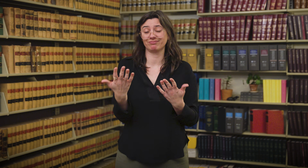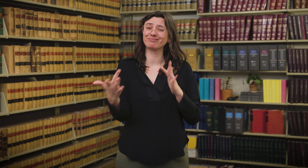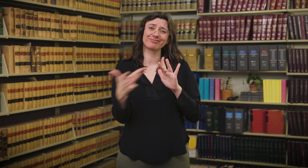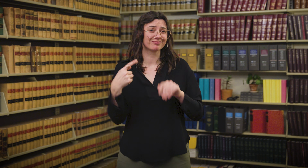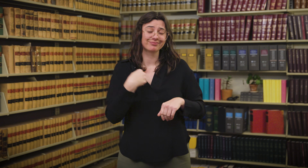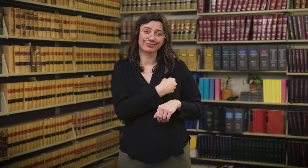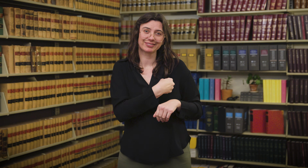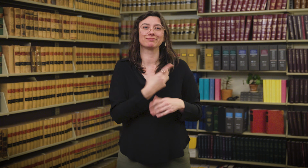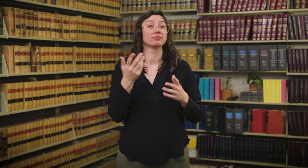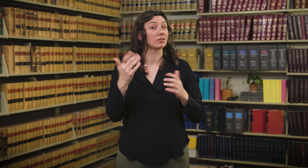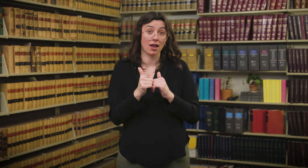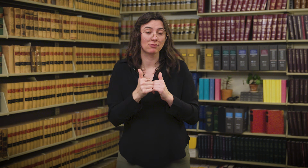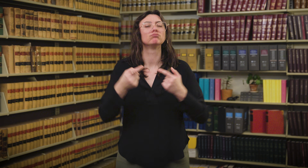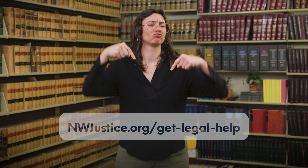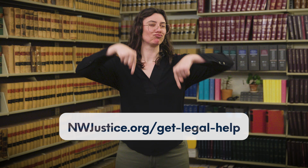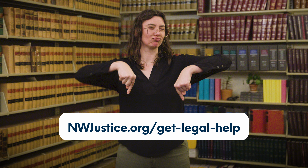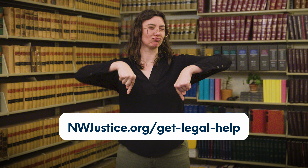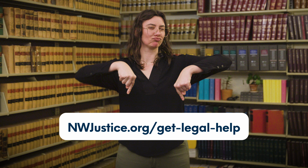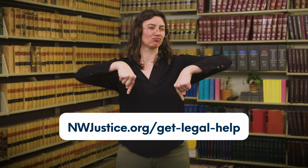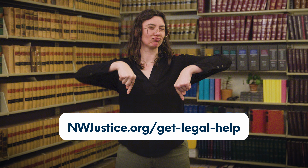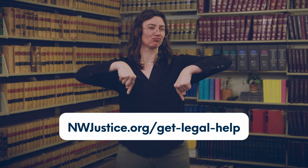Please feel free to contact us at the information below!